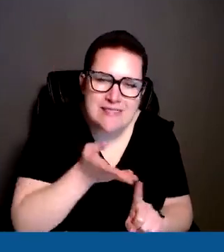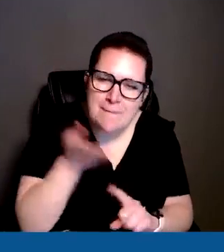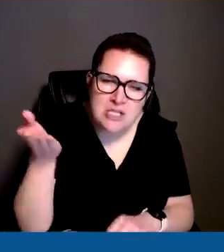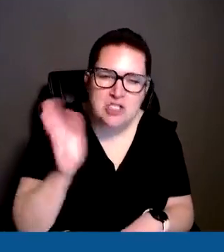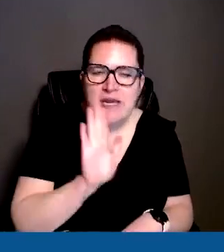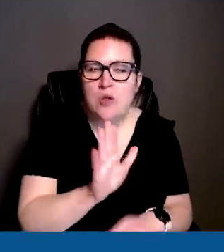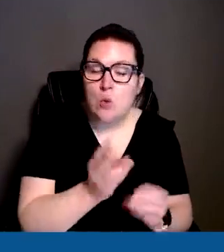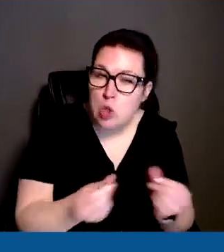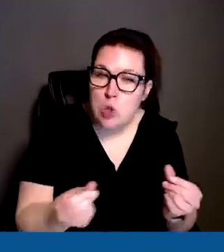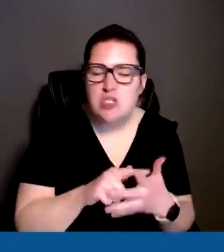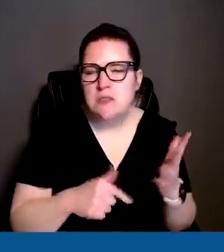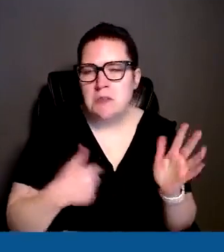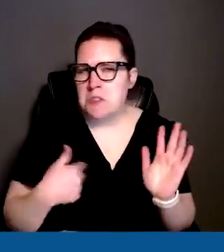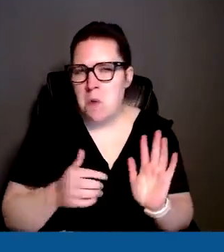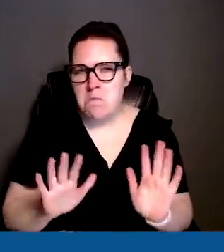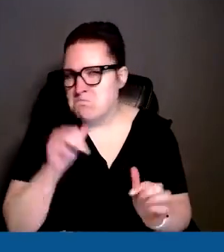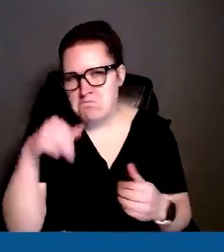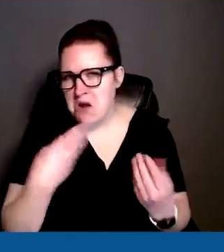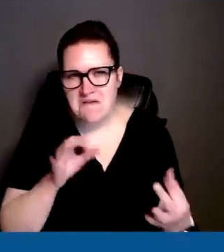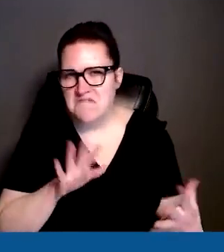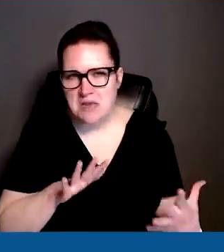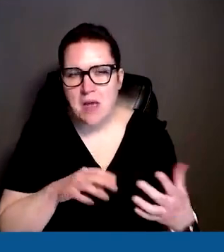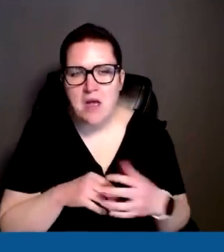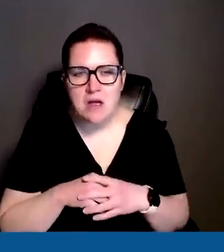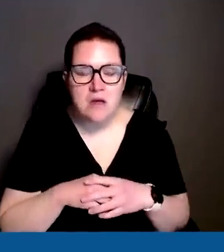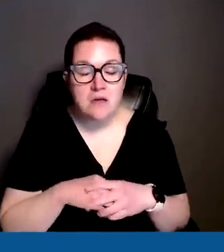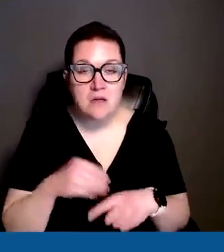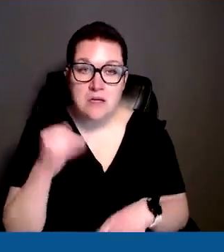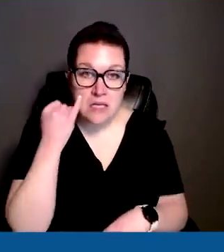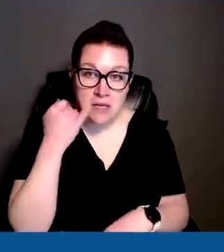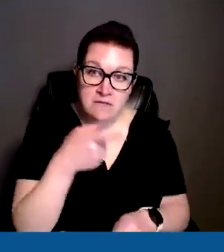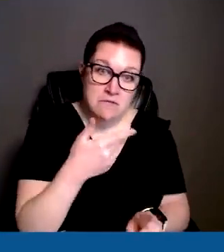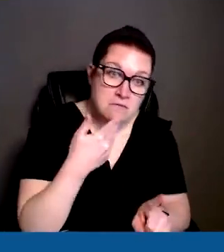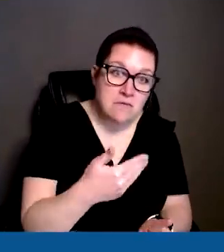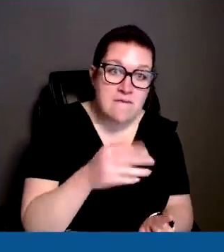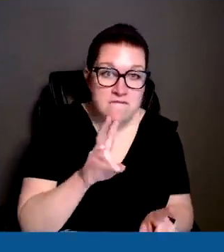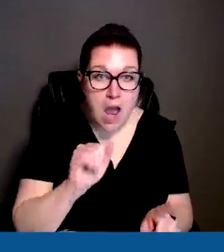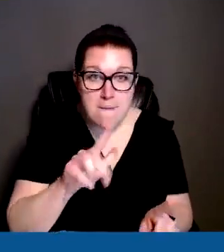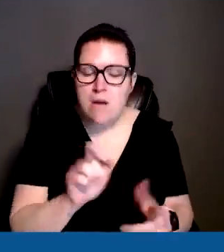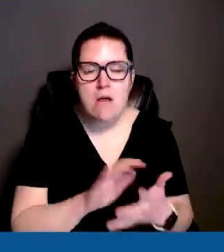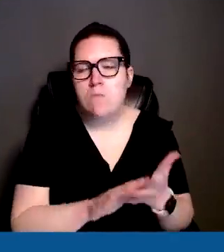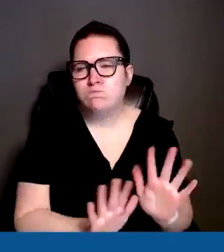whether it seems like one that would be viable. That all will be done again through